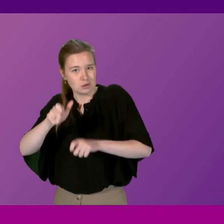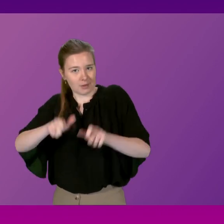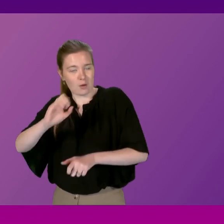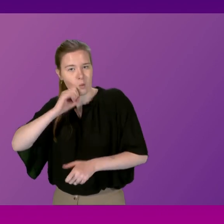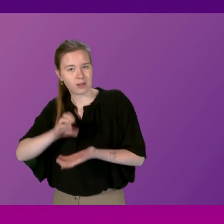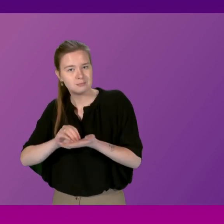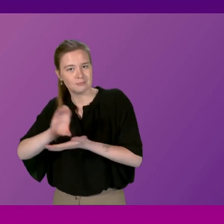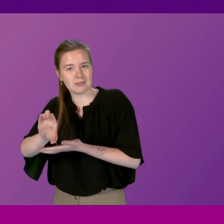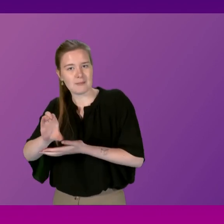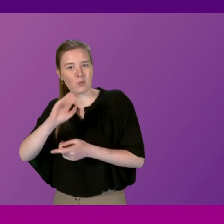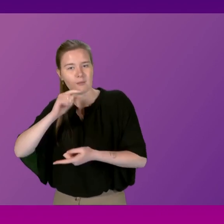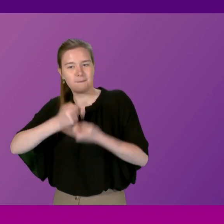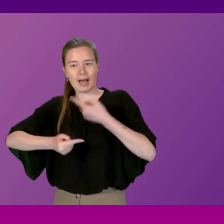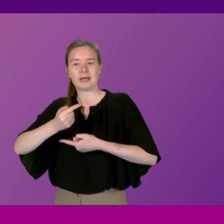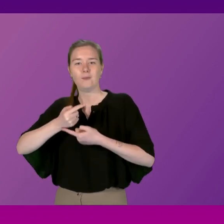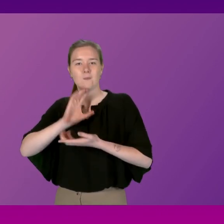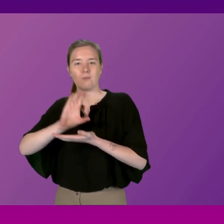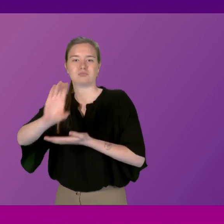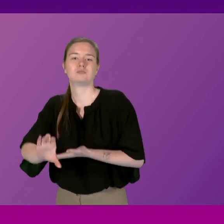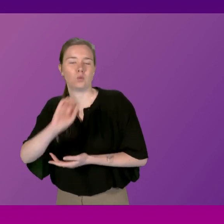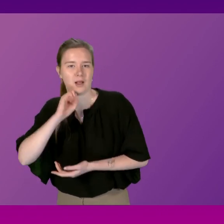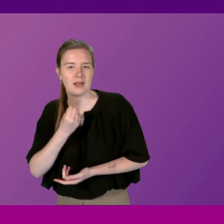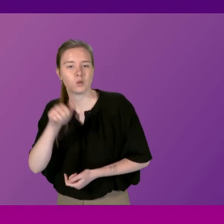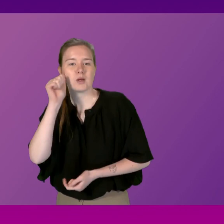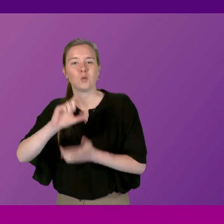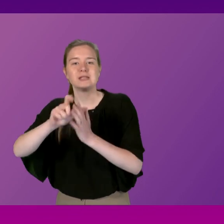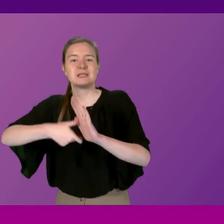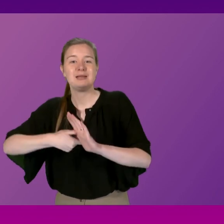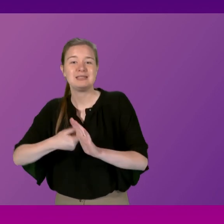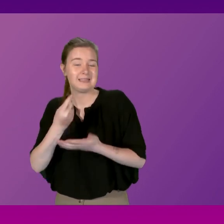payments backdated, because we know that disability costs money.